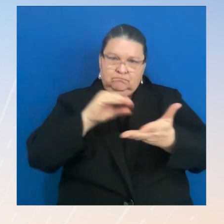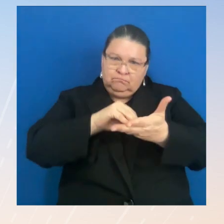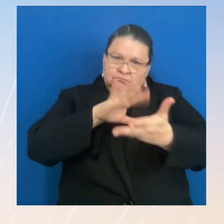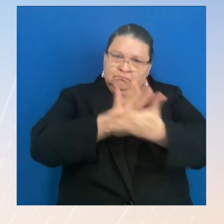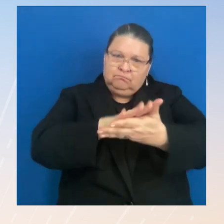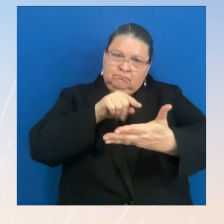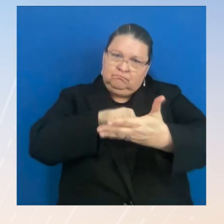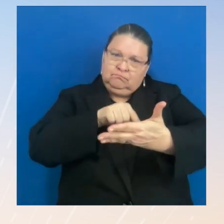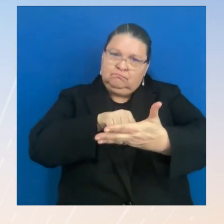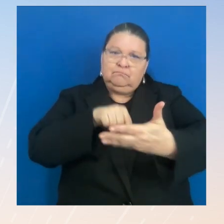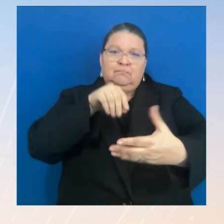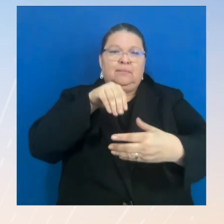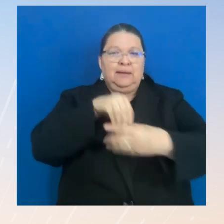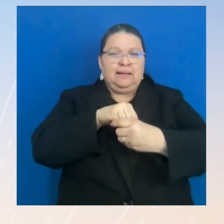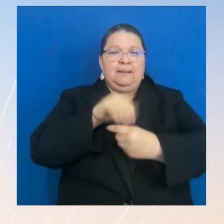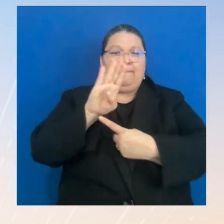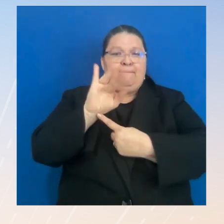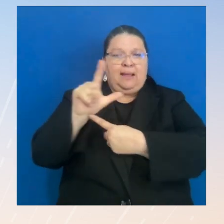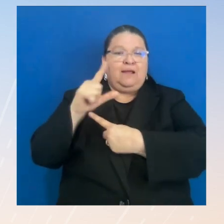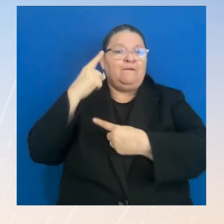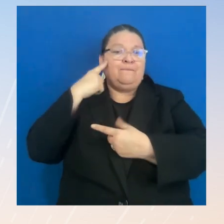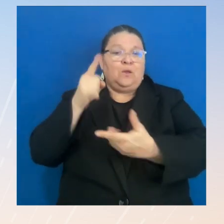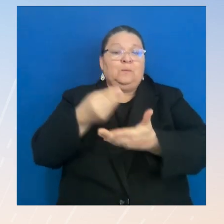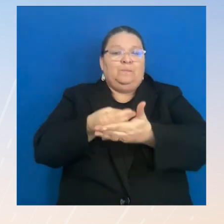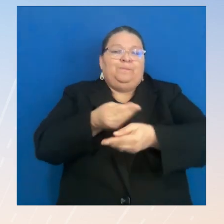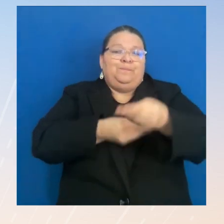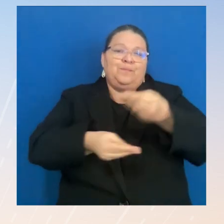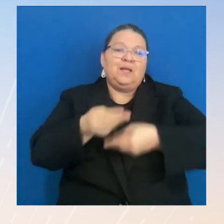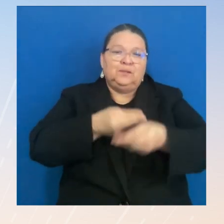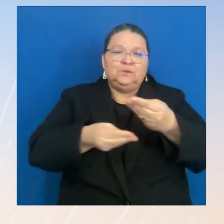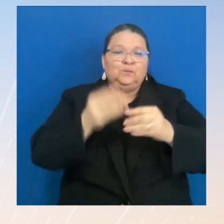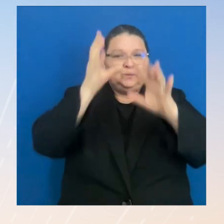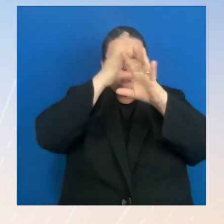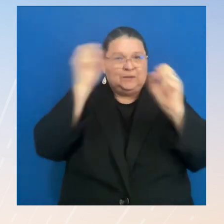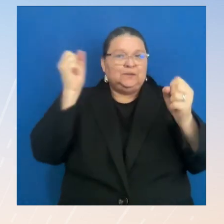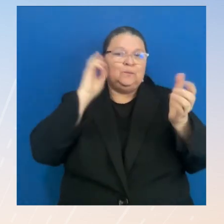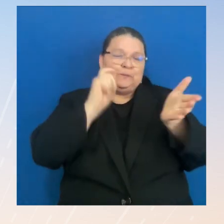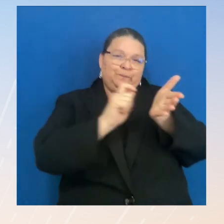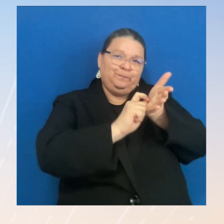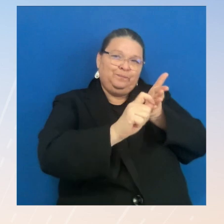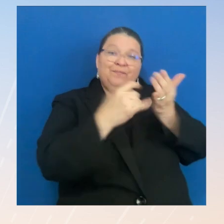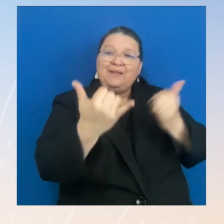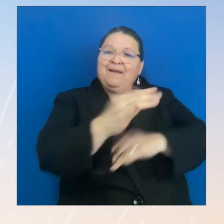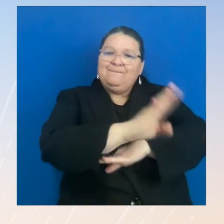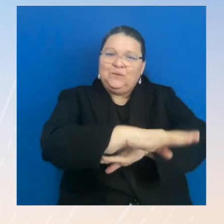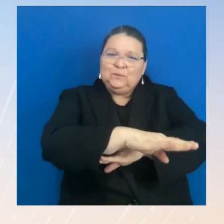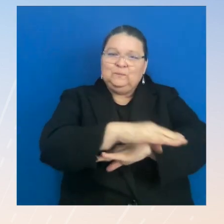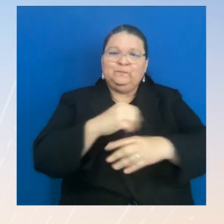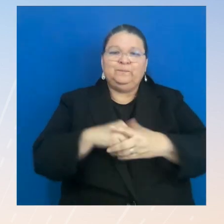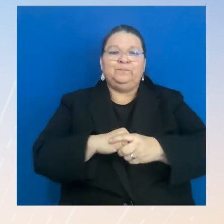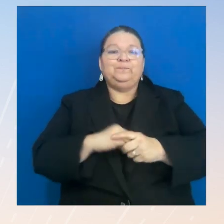He will outline in more detail, I expect tomorrow the specifics, but he will of course talk about it when he signs it this afternoon.